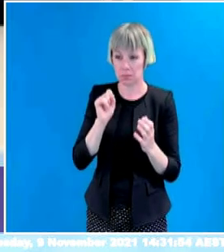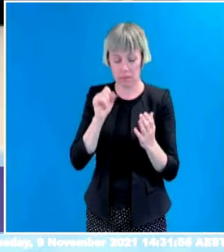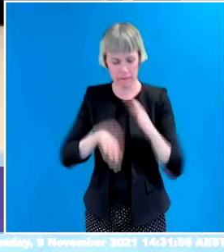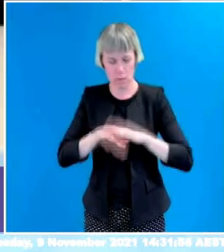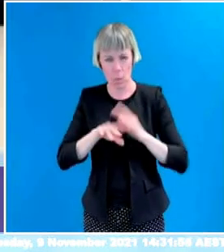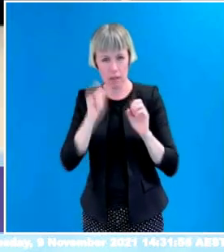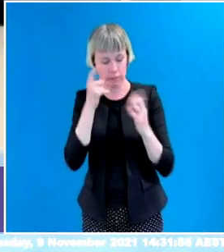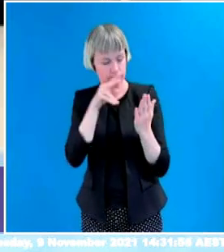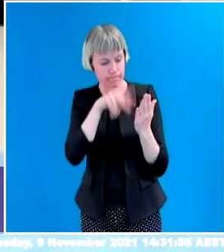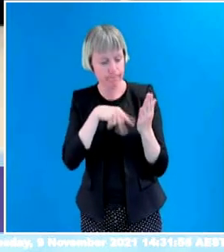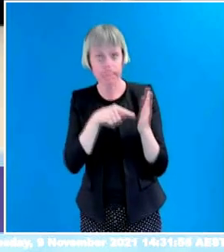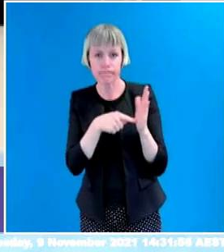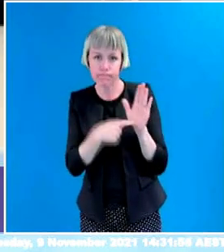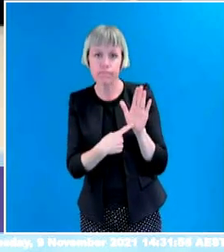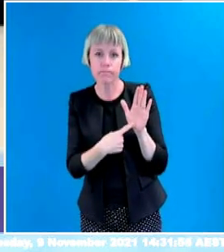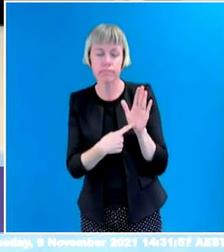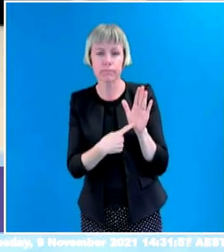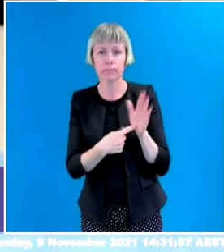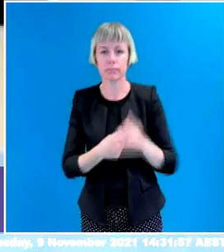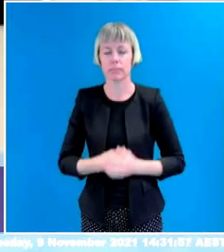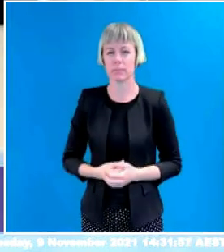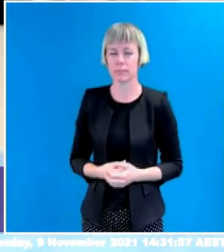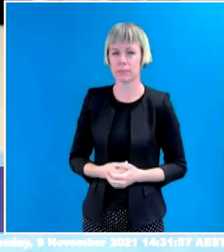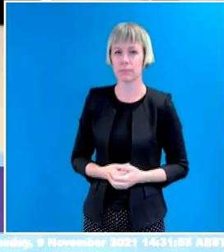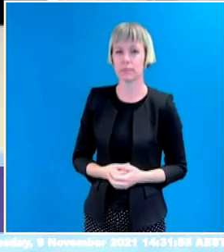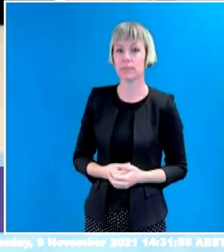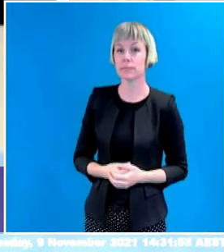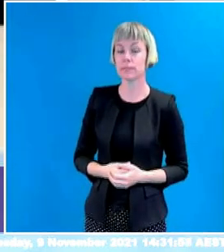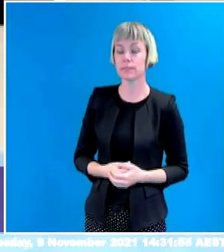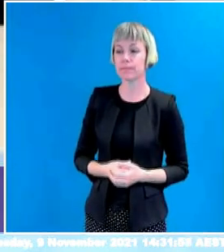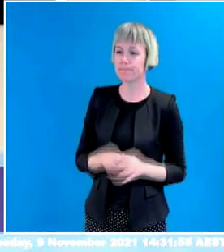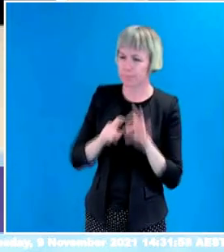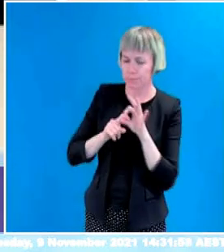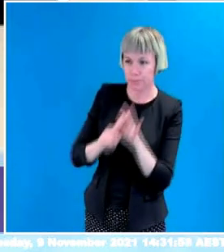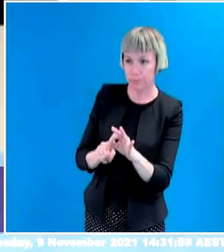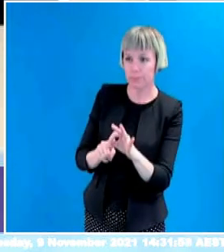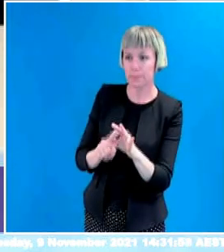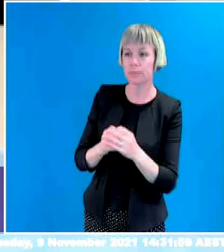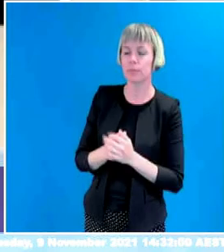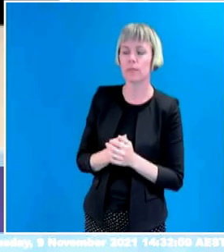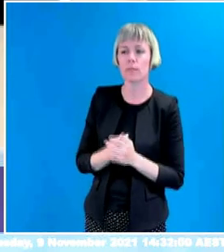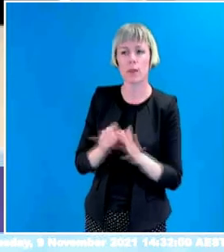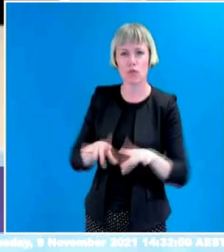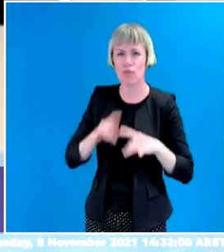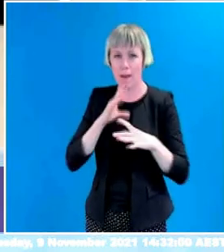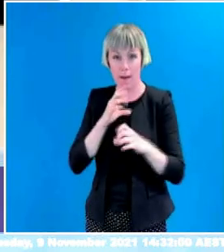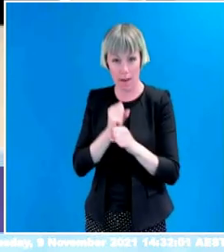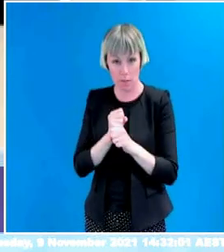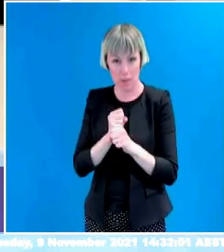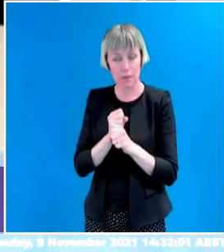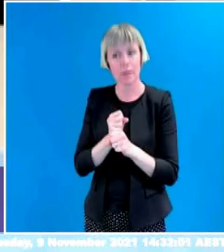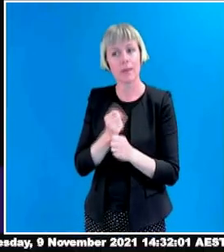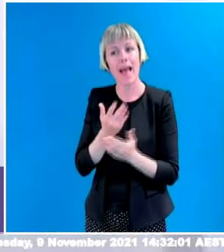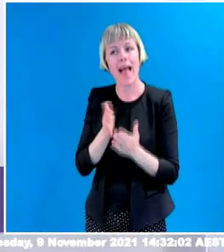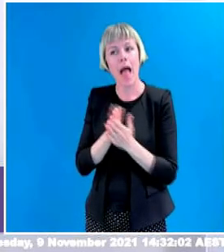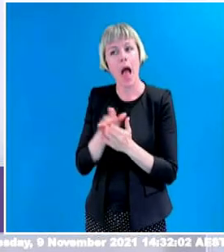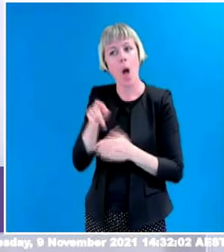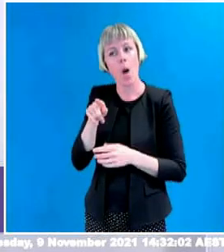I turn now to the Australian Government's approach to interpreting and understanding the CRPD rights.